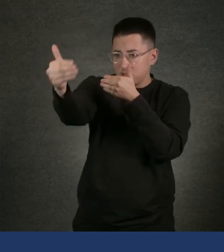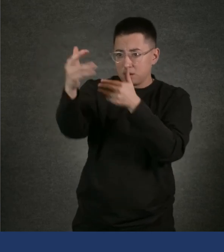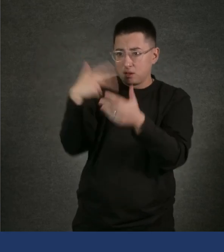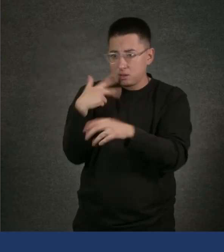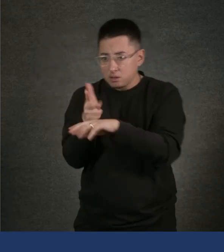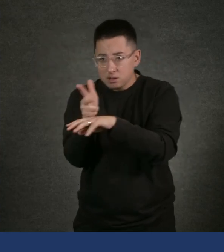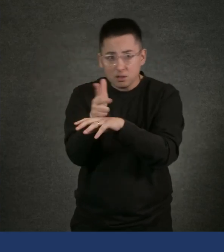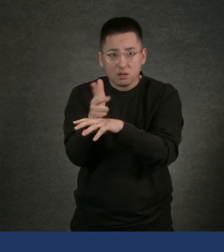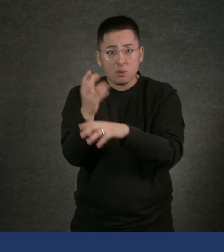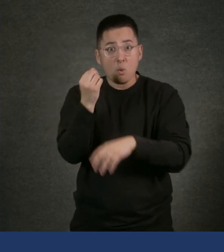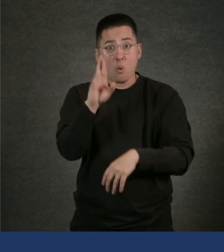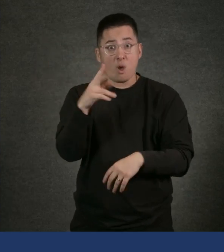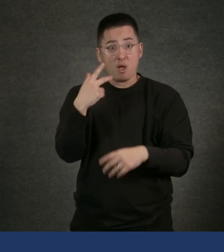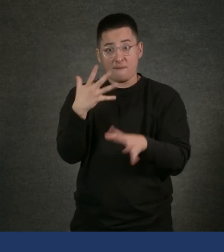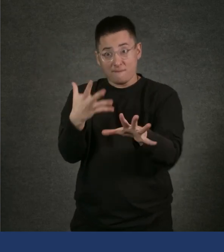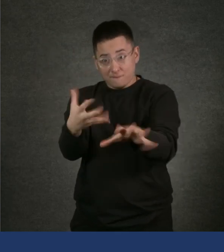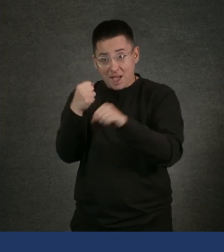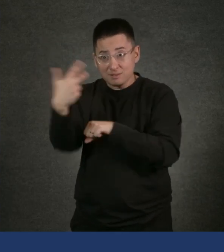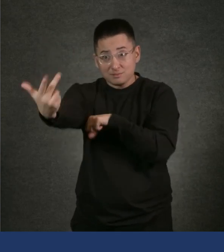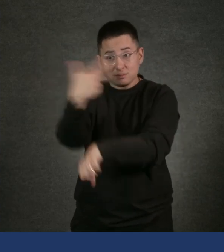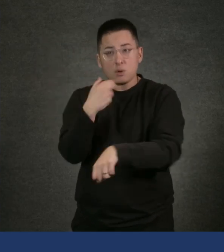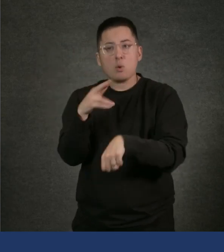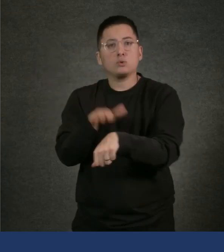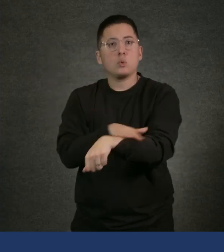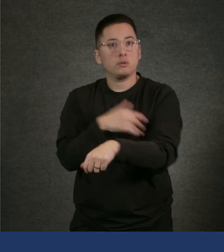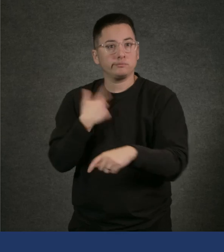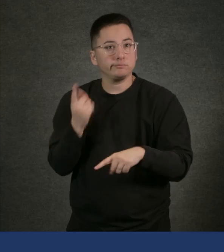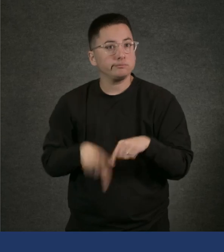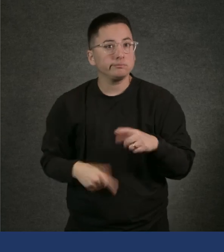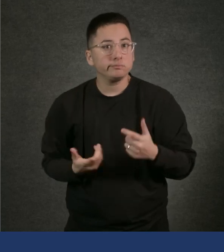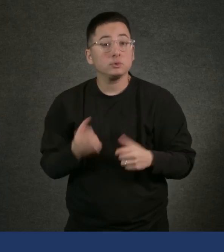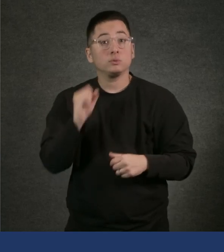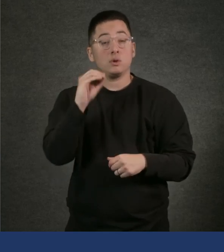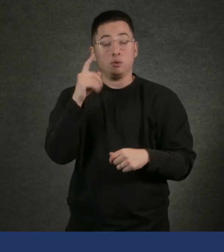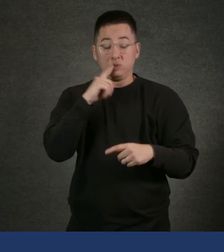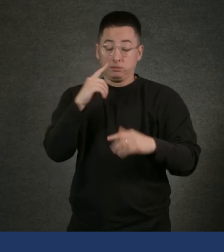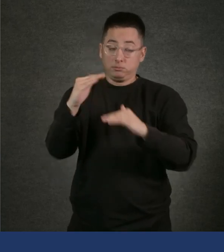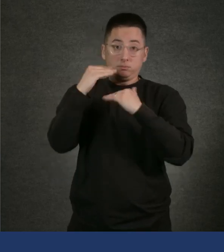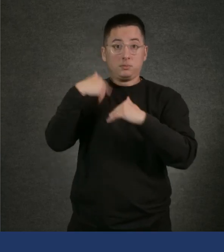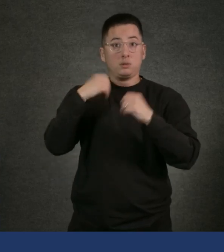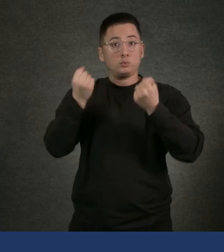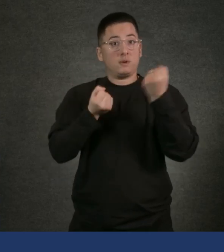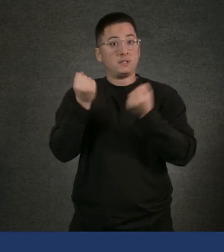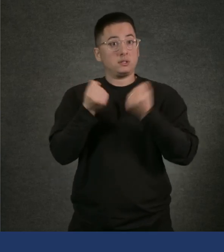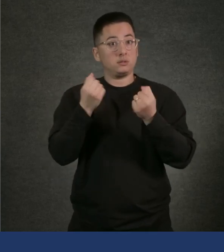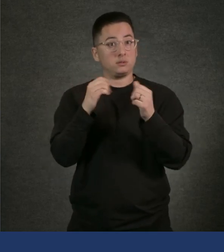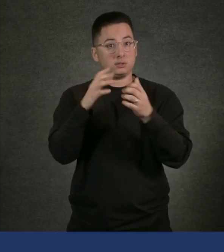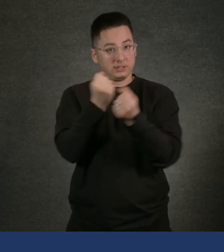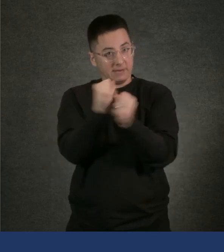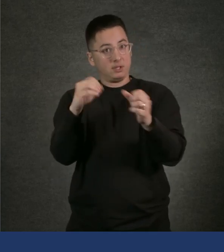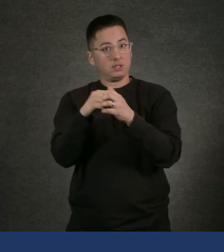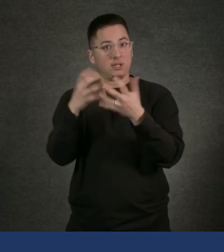a big hindrance in my ability to drive safely in heavy traffic. There is a park-and-ride service in which